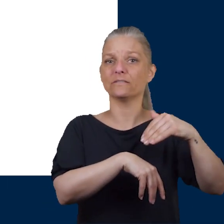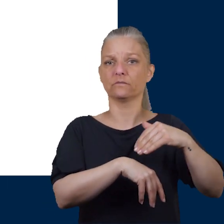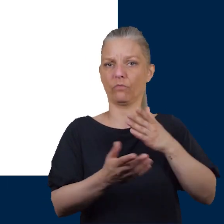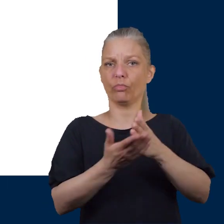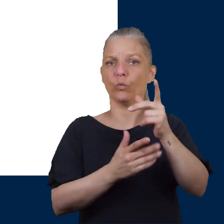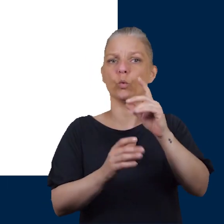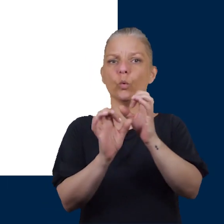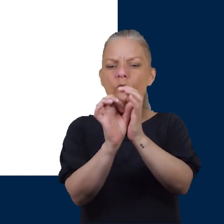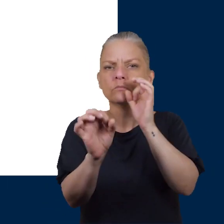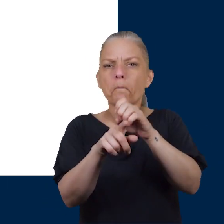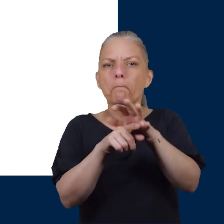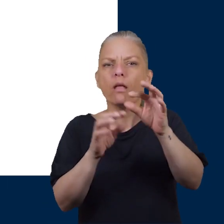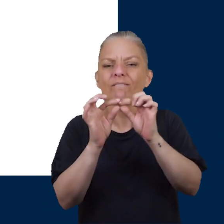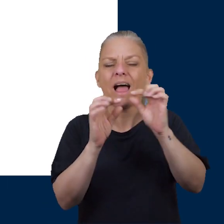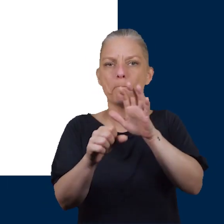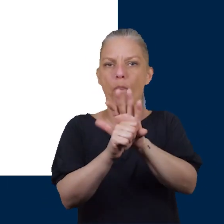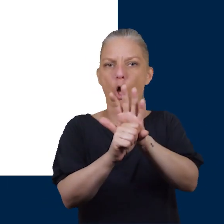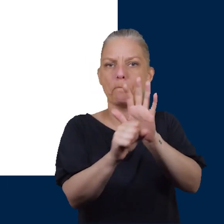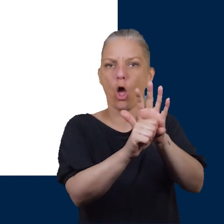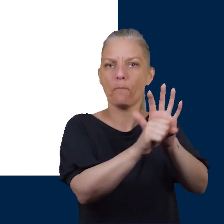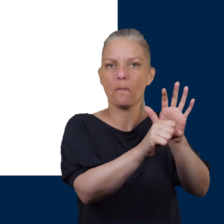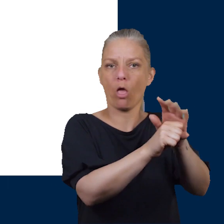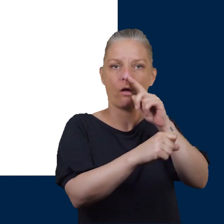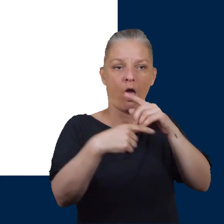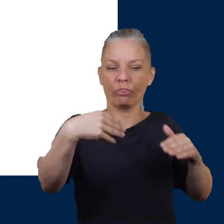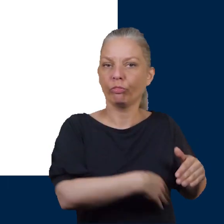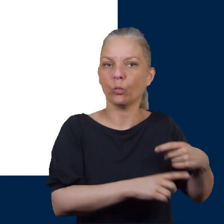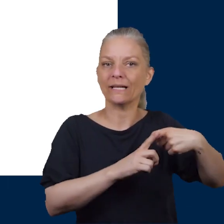in the small blood vessels and this affects how the kidneys filter your blood.